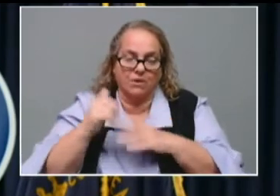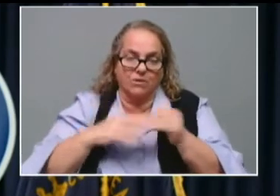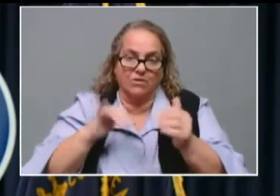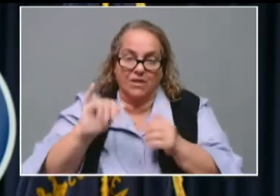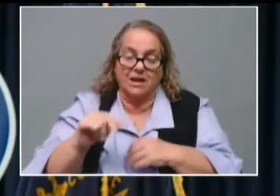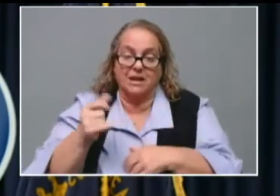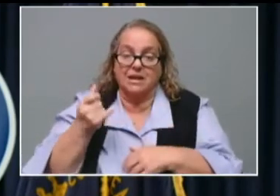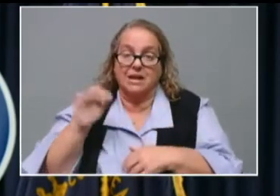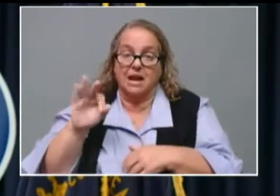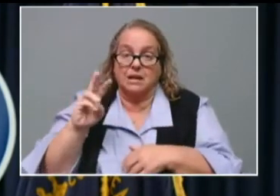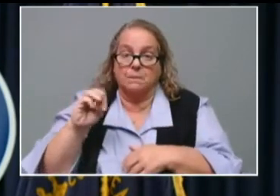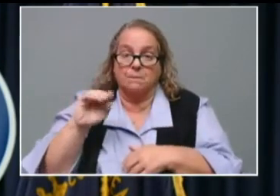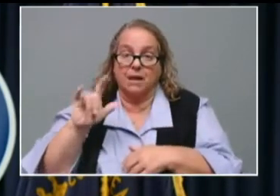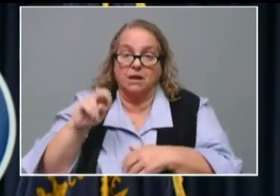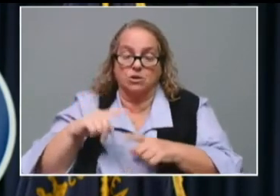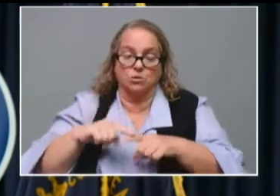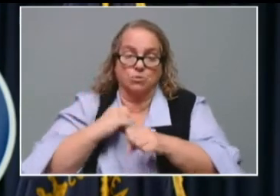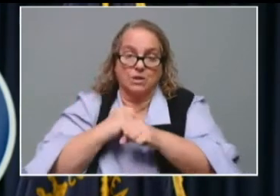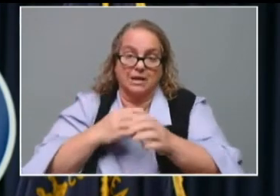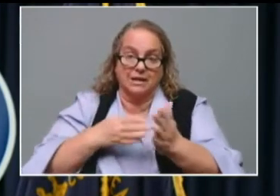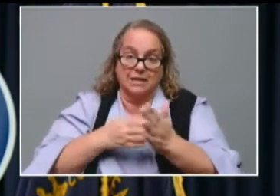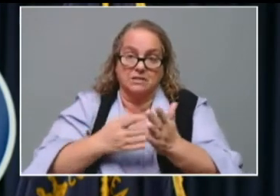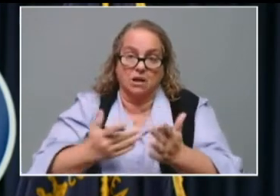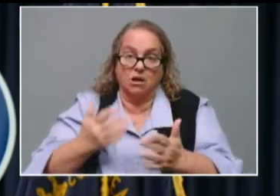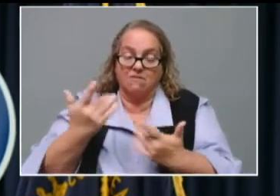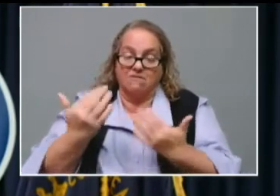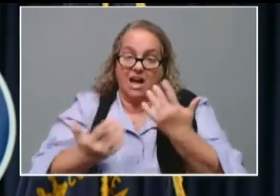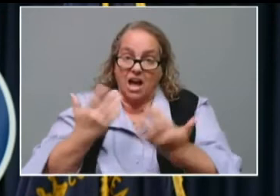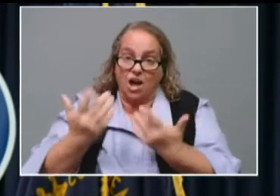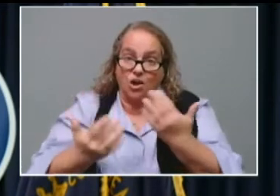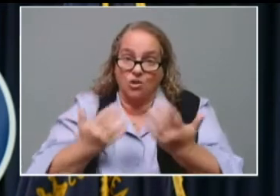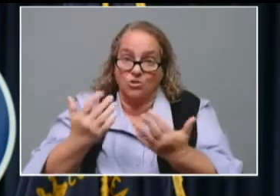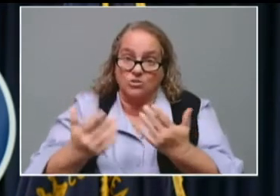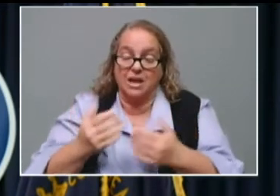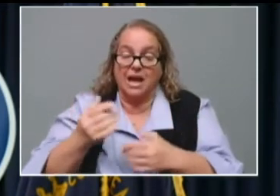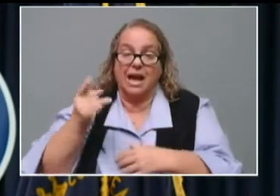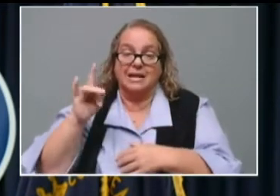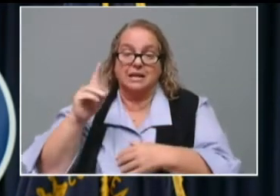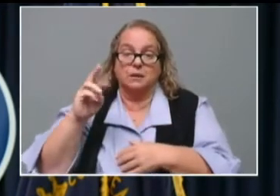18 million against cyber attacks. You know, we've got an economy on fire.